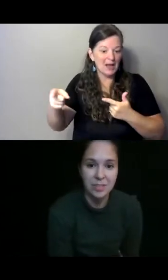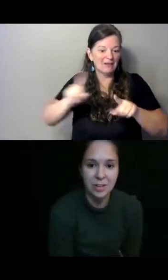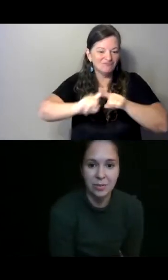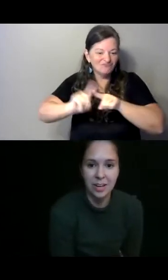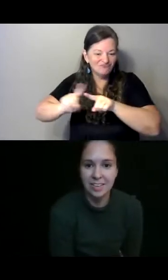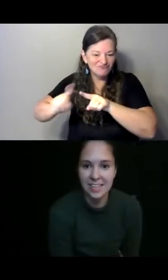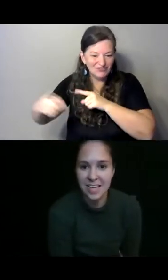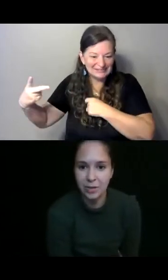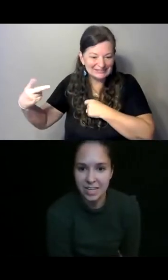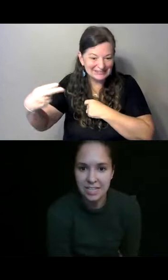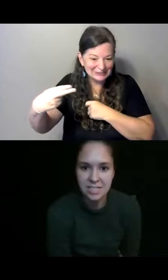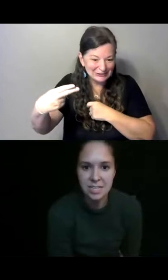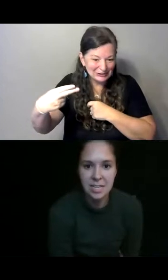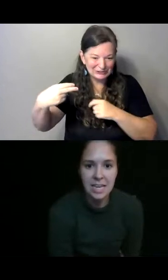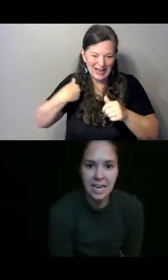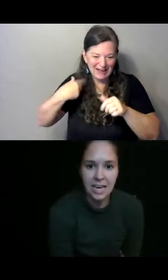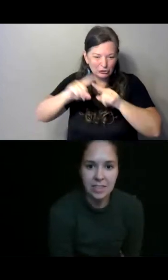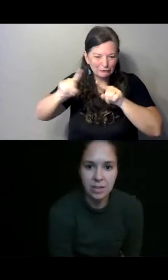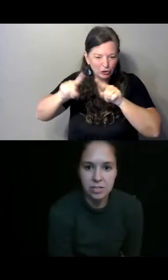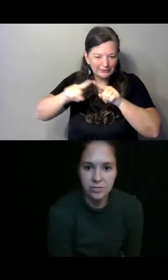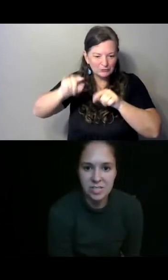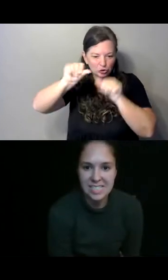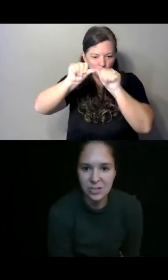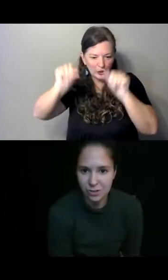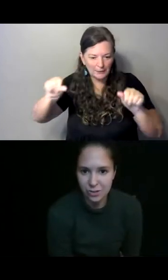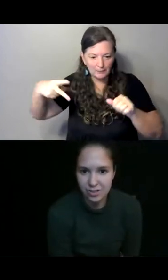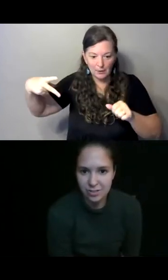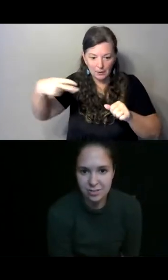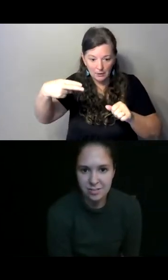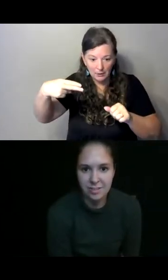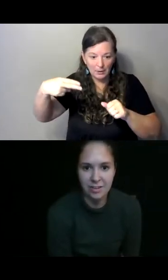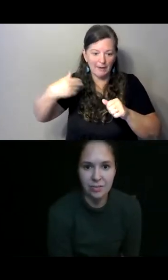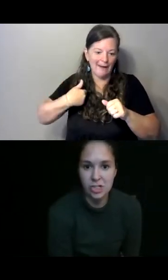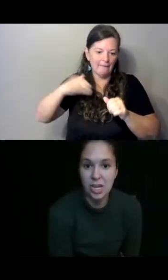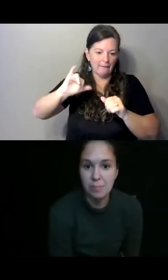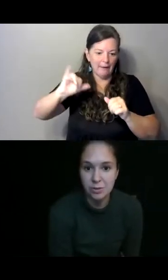you know, cutting things out days, and there are different scissors. There are different shapes.